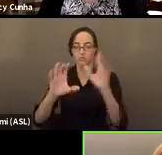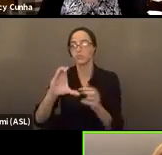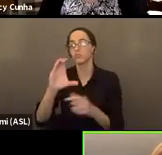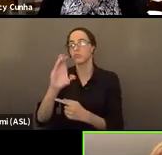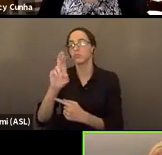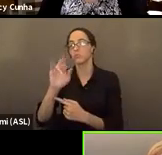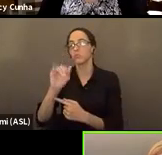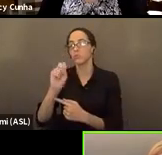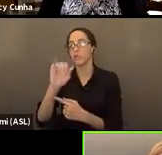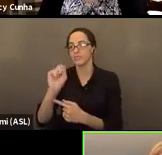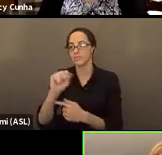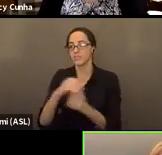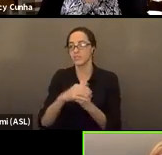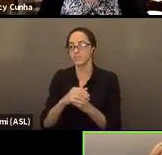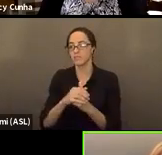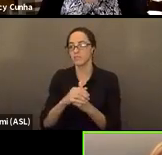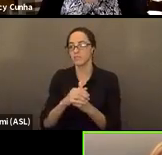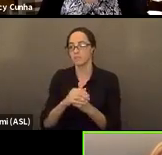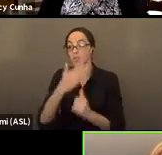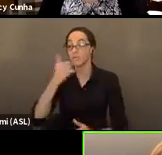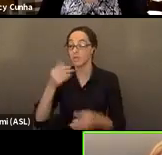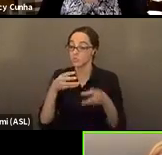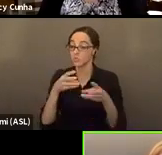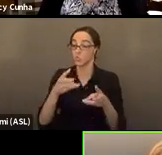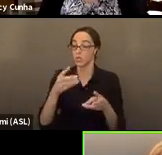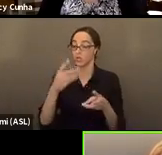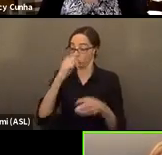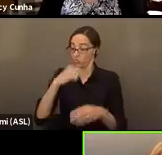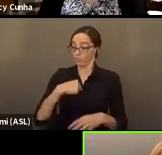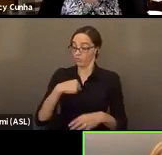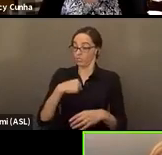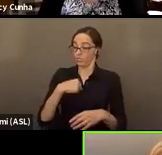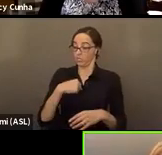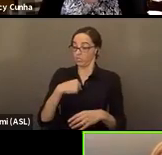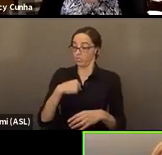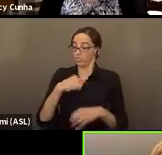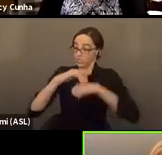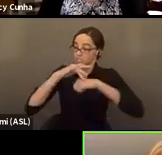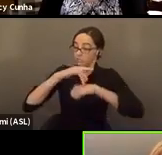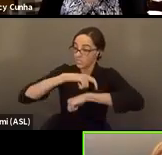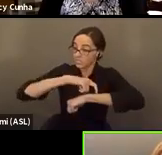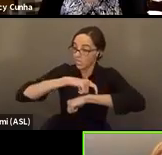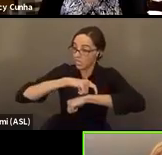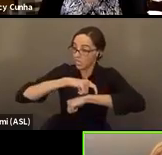to spend my time is to say what are the needs of our seniors our disabled our latino our native